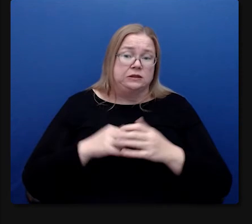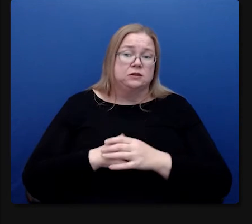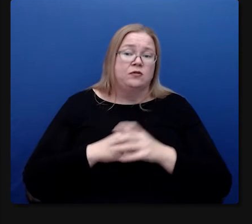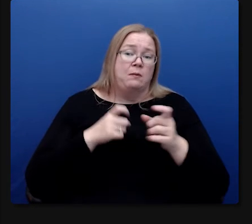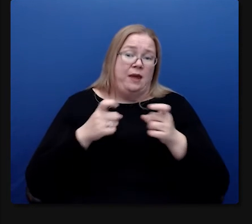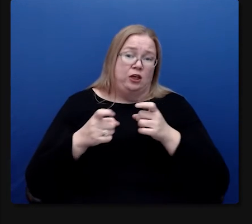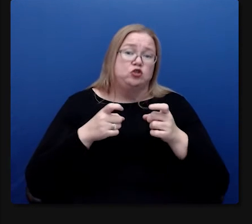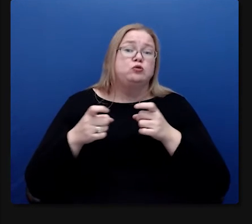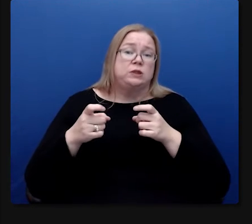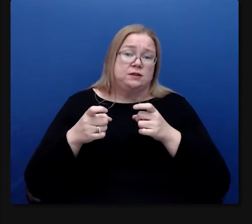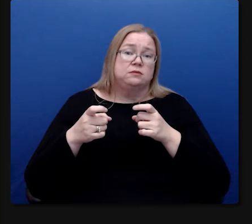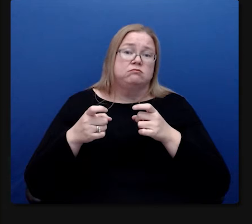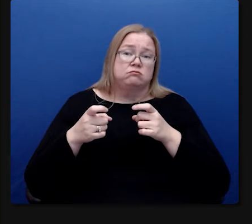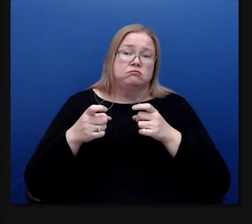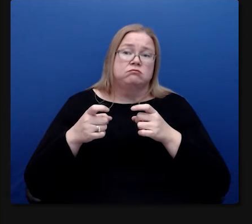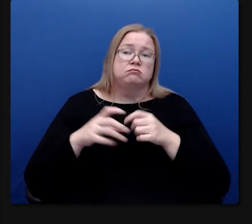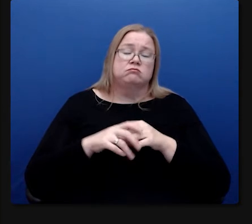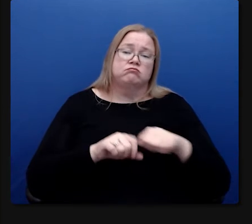and move on to the Management panel.